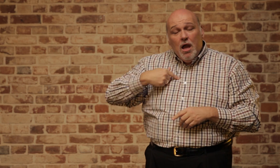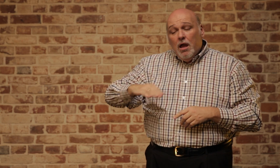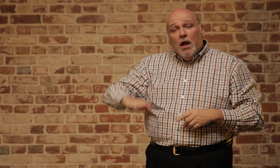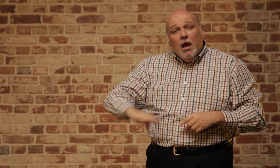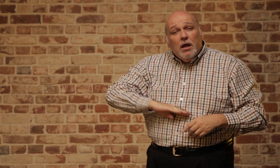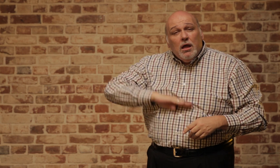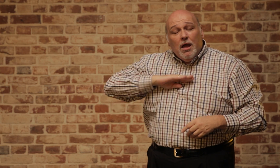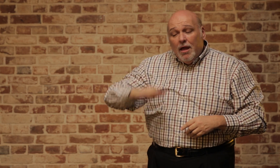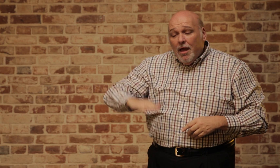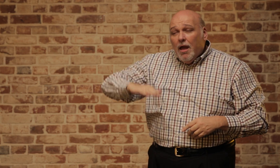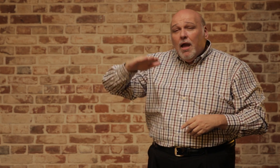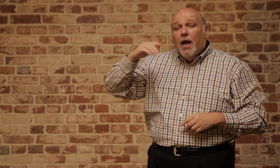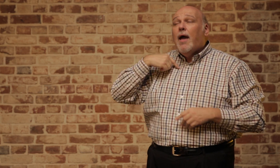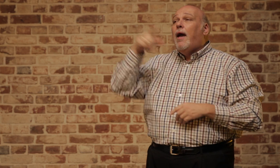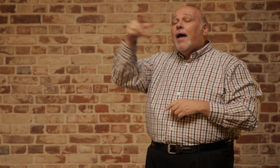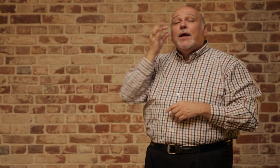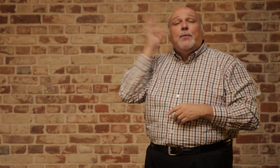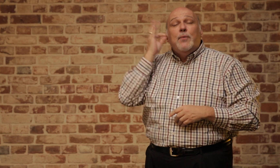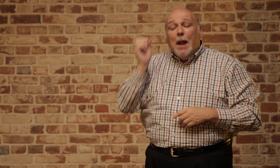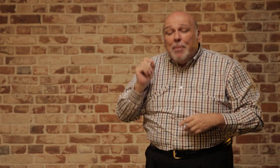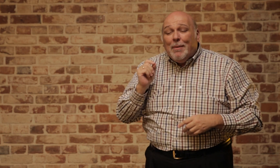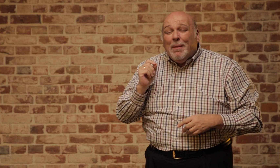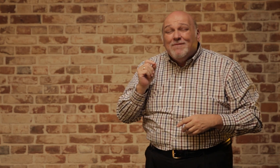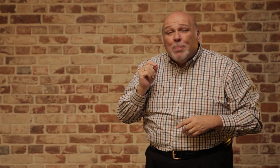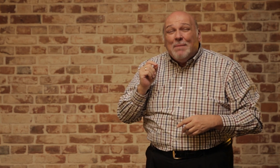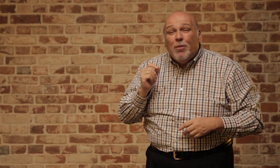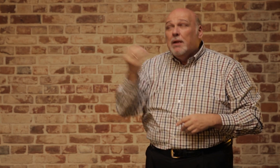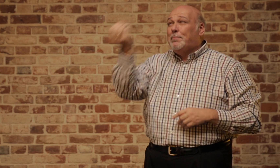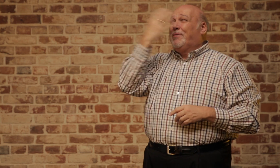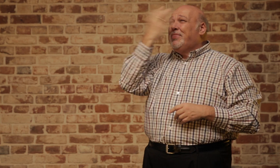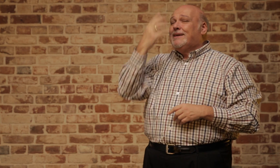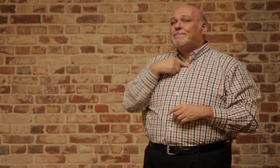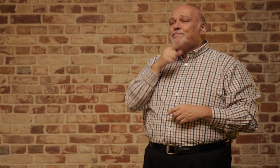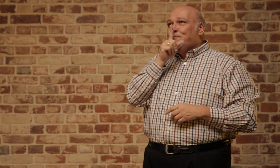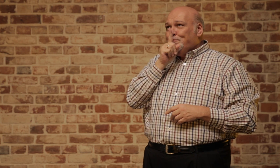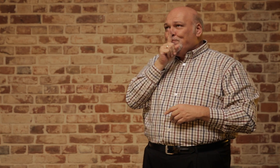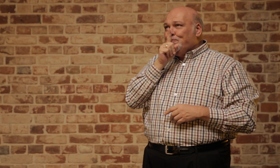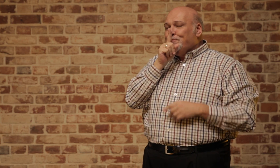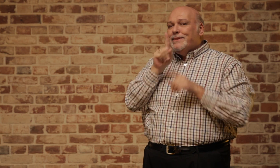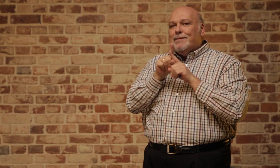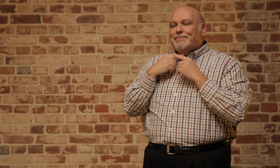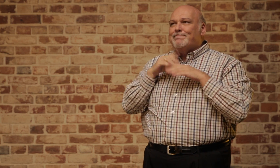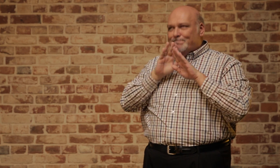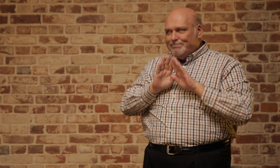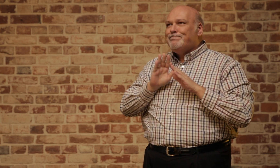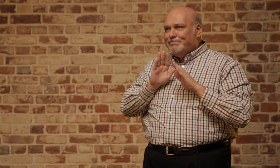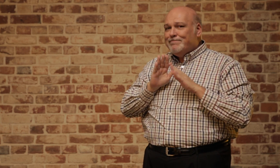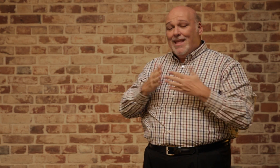Growing up I have had to deal with hearing people spitting at my face while they’re talking and I never said a word.